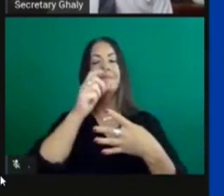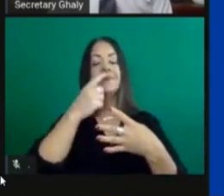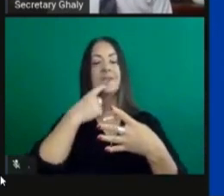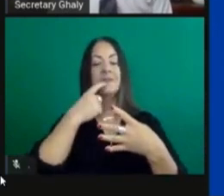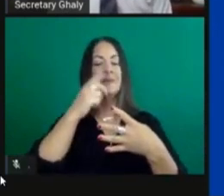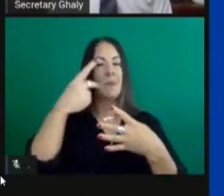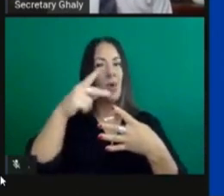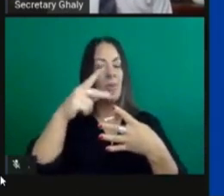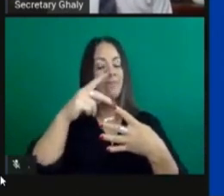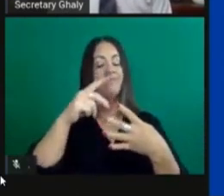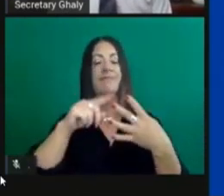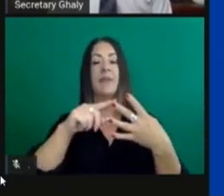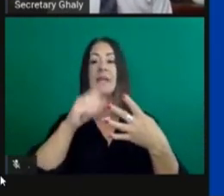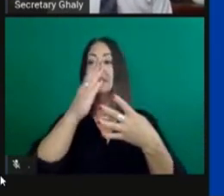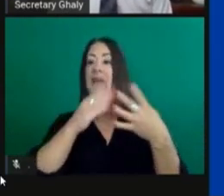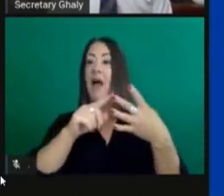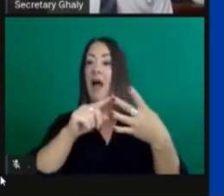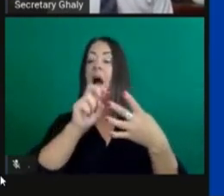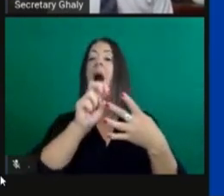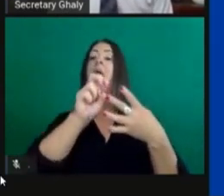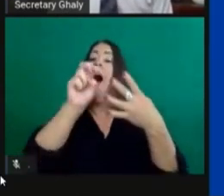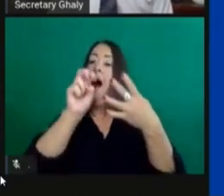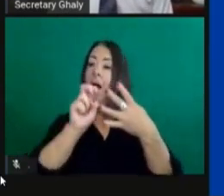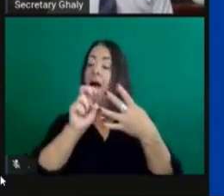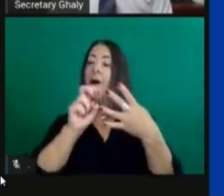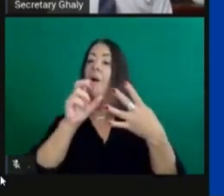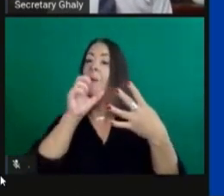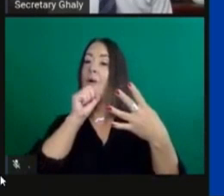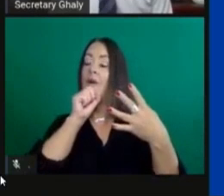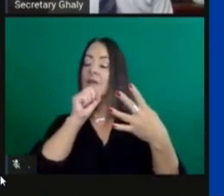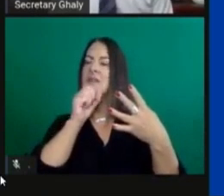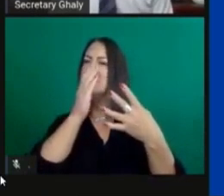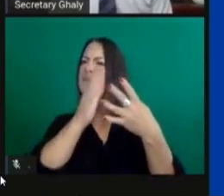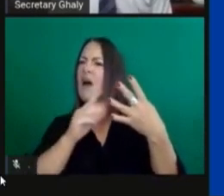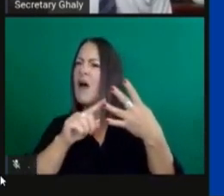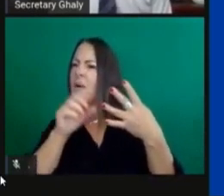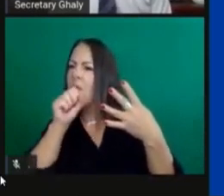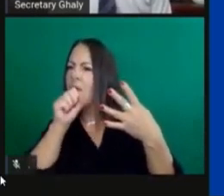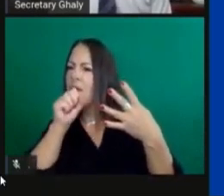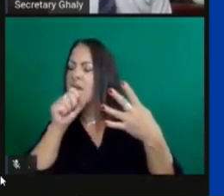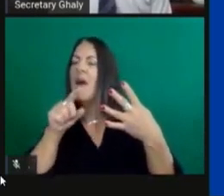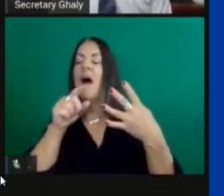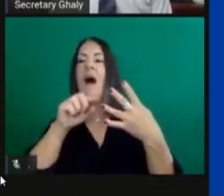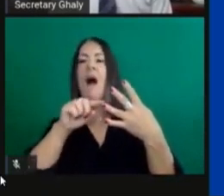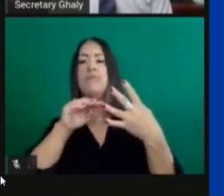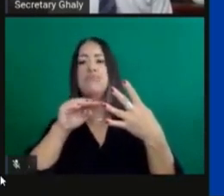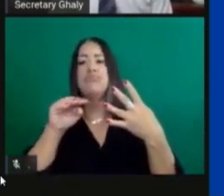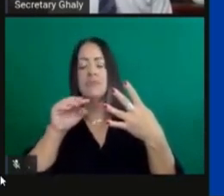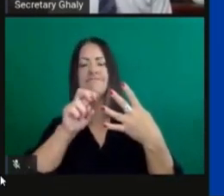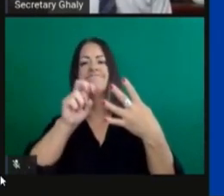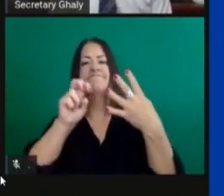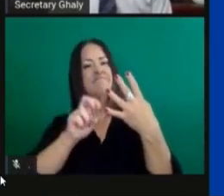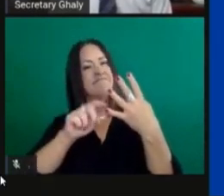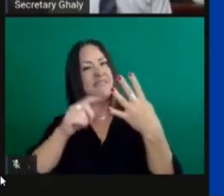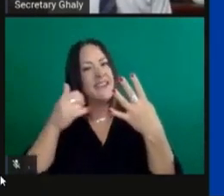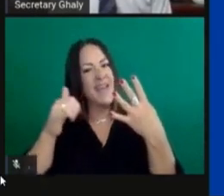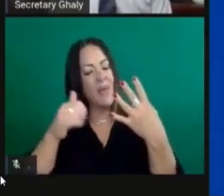OF COUNTIES MOVING FROM RED, INTO THE RED TIER FROM PURPLE. A NUMBER OF OTHERS MOVING FROM RED TO ORANGE.